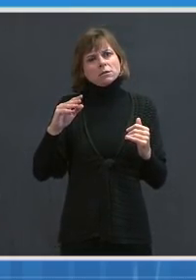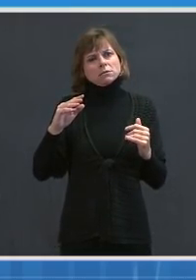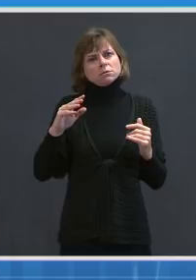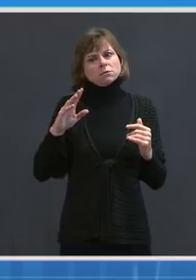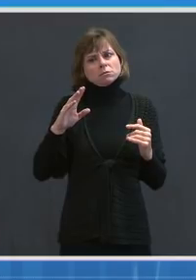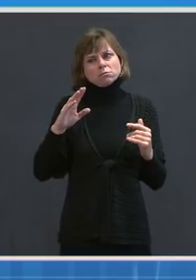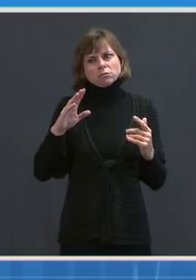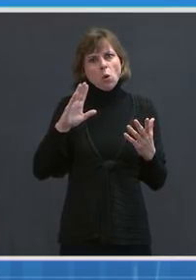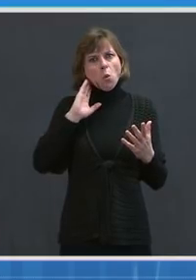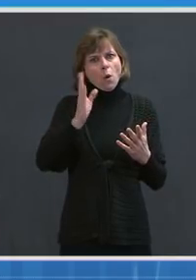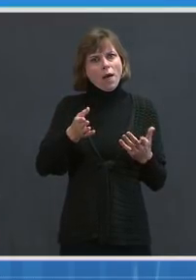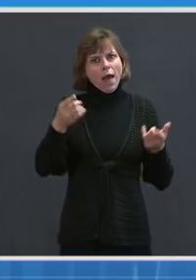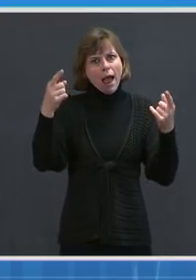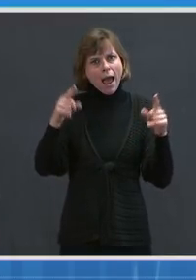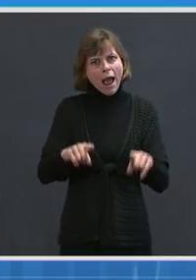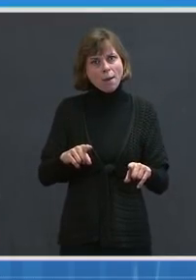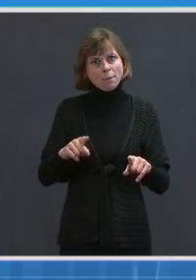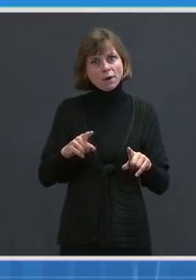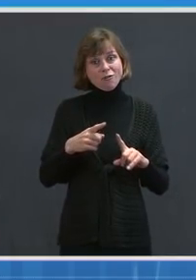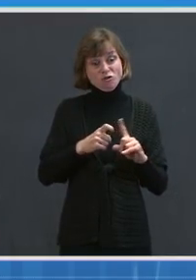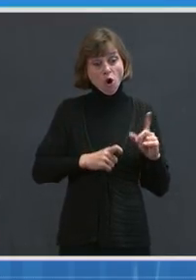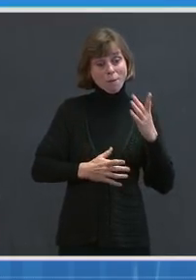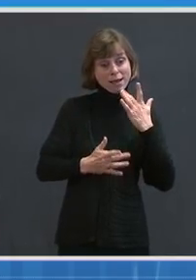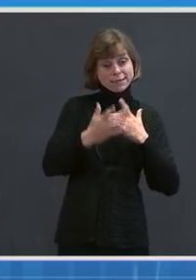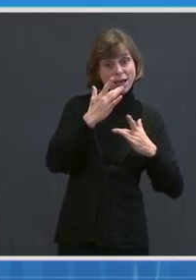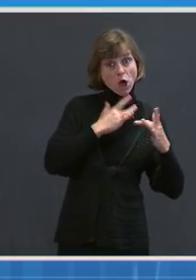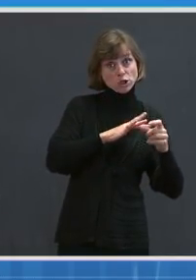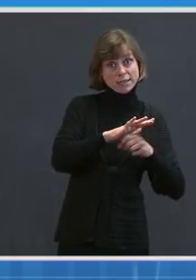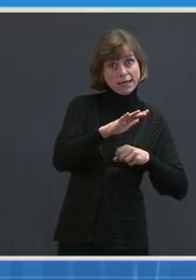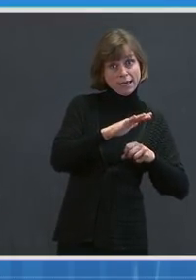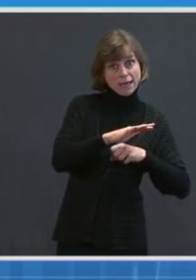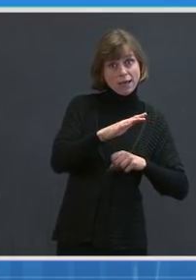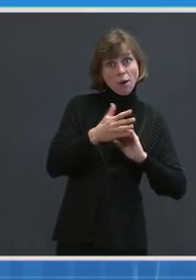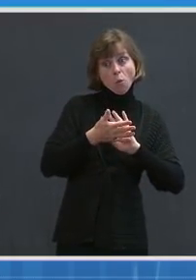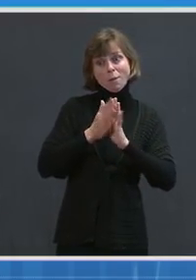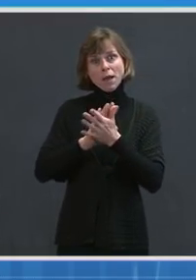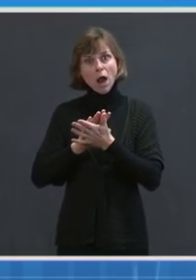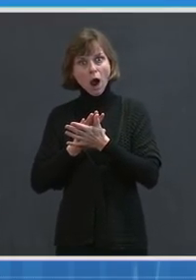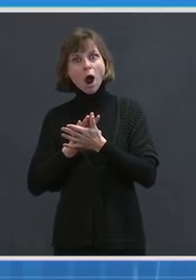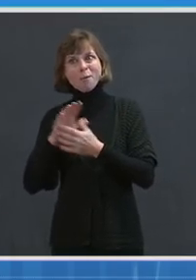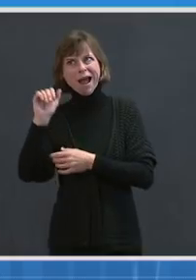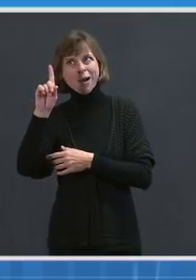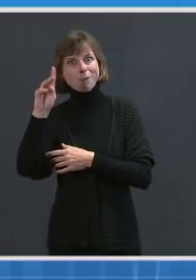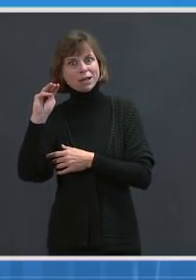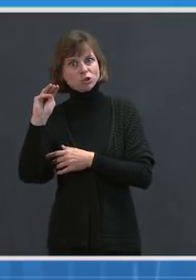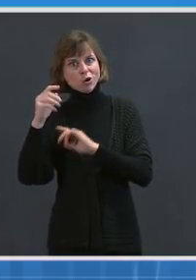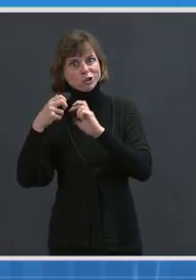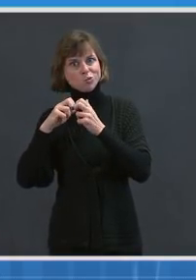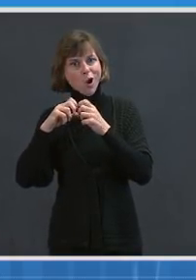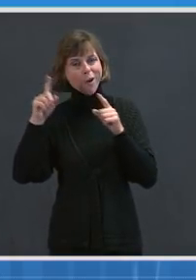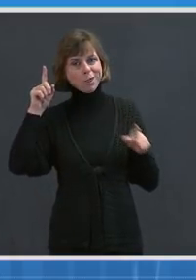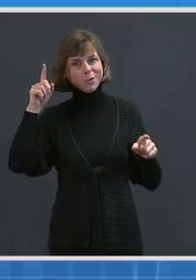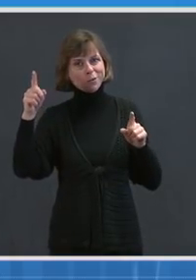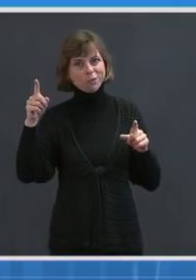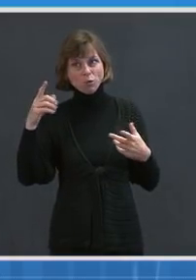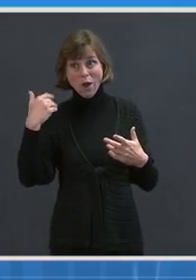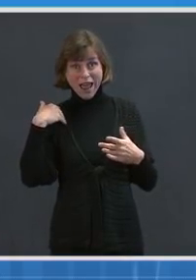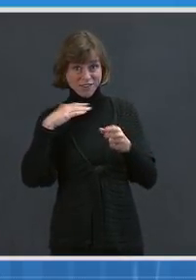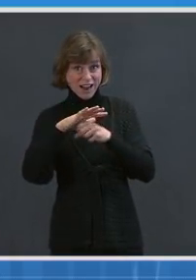where it will go from a scarcity problem to then an administration problem -- you know, having enough people to put shots in arms --